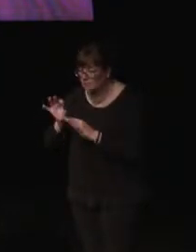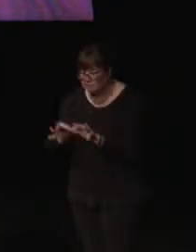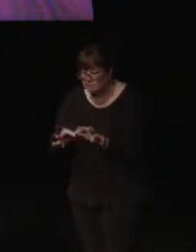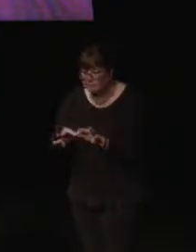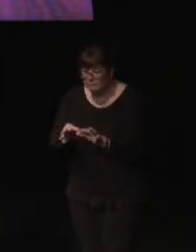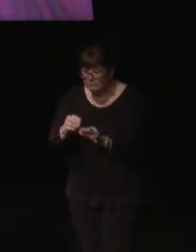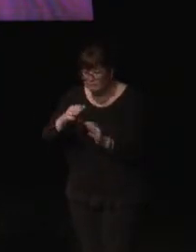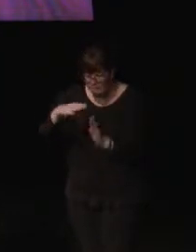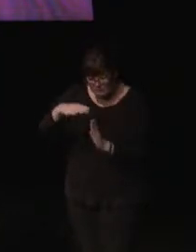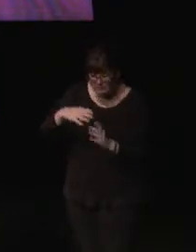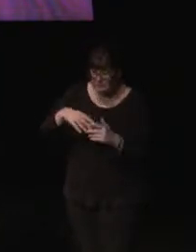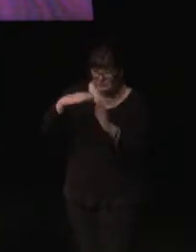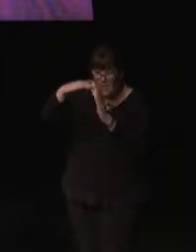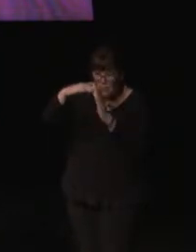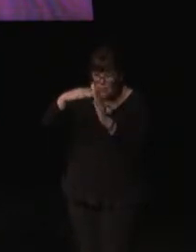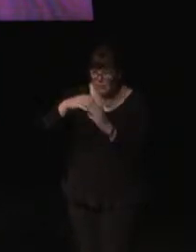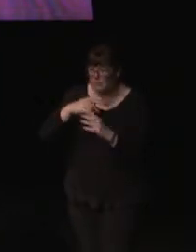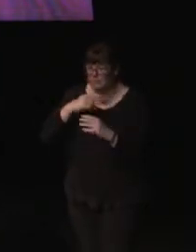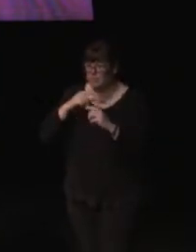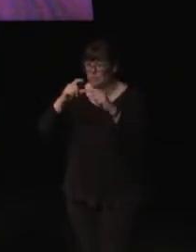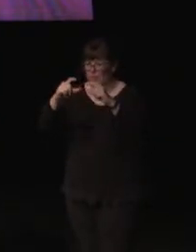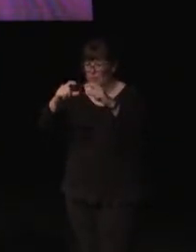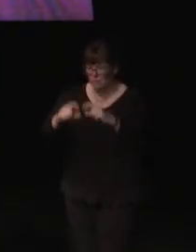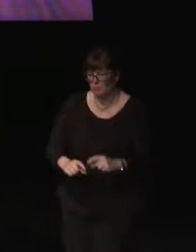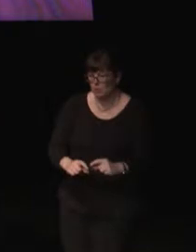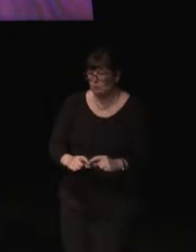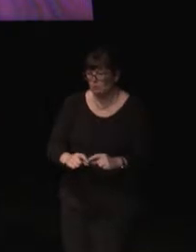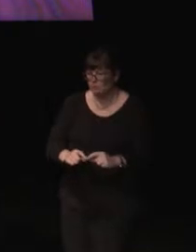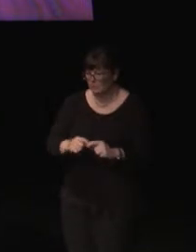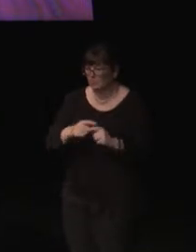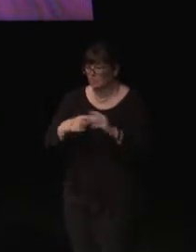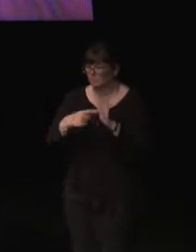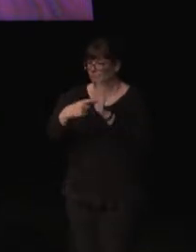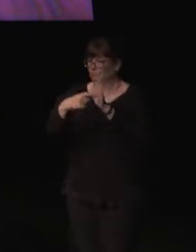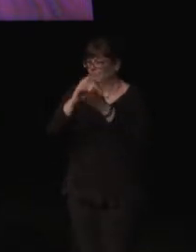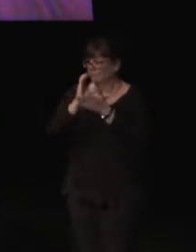think about moving the window. Again, potentially providing options for that.